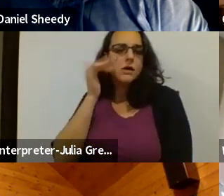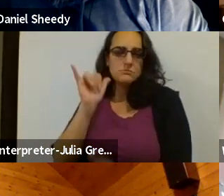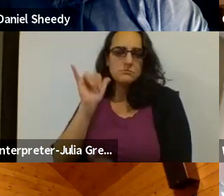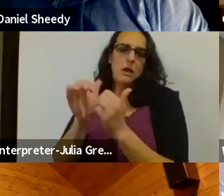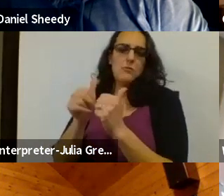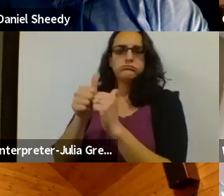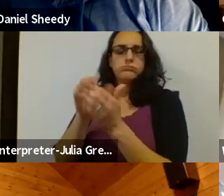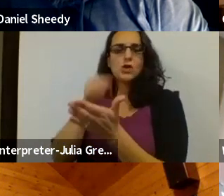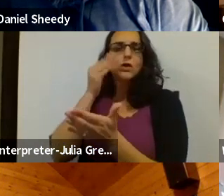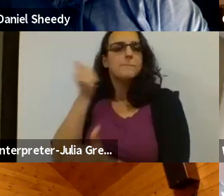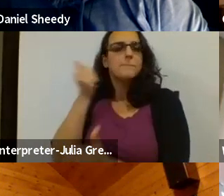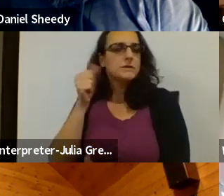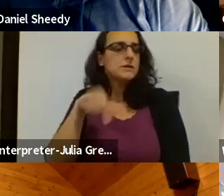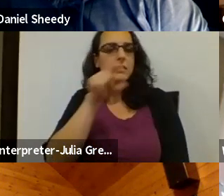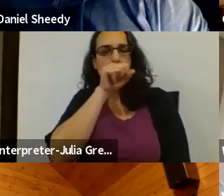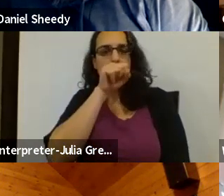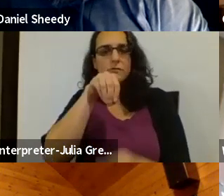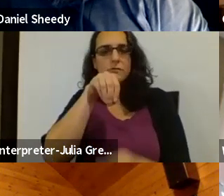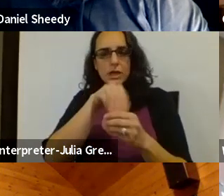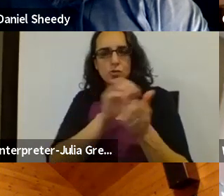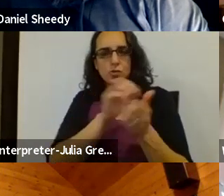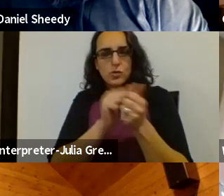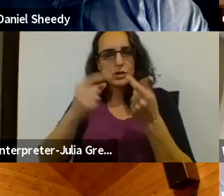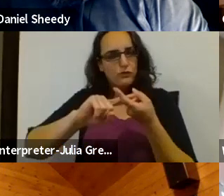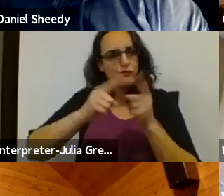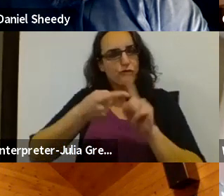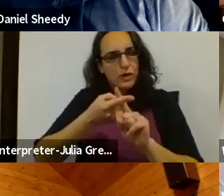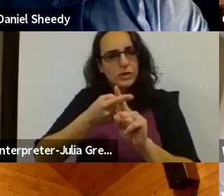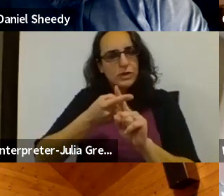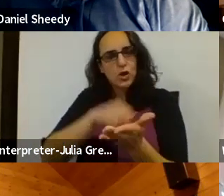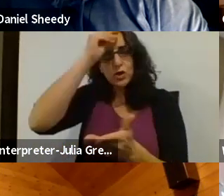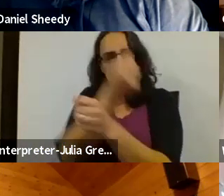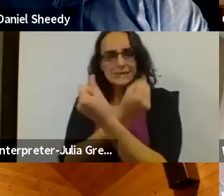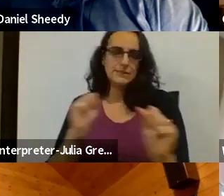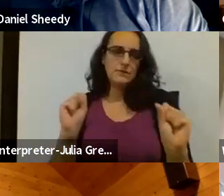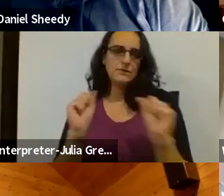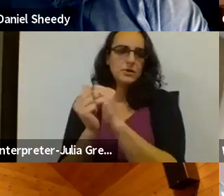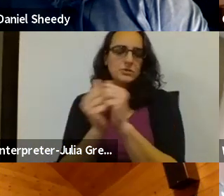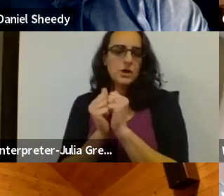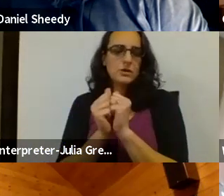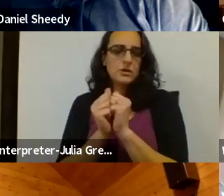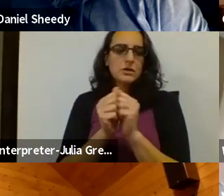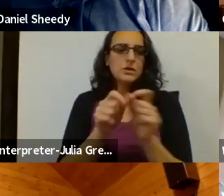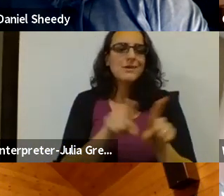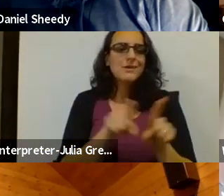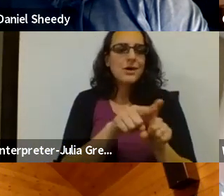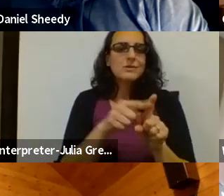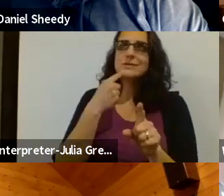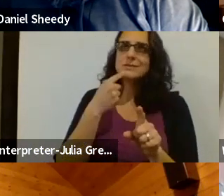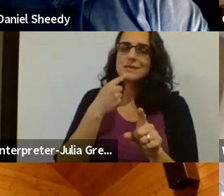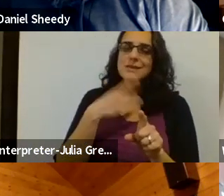Malia Savas: And that they love being in school with their friends so they can learn safely together. And he said that they also really like their principal, but that might just be because he was asking.